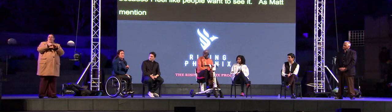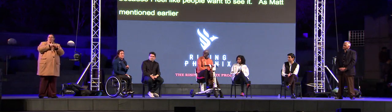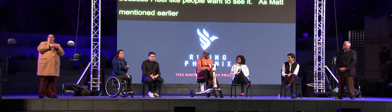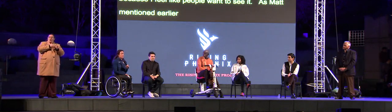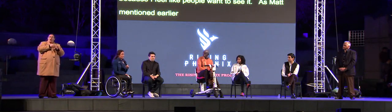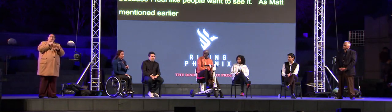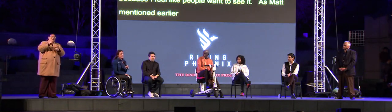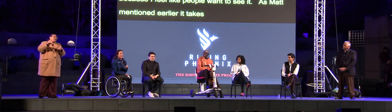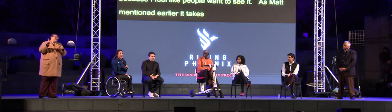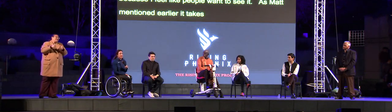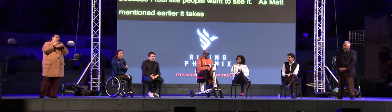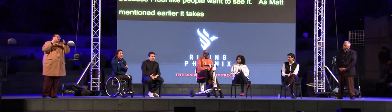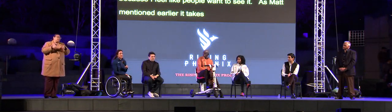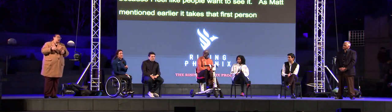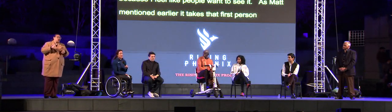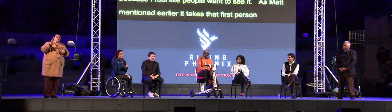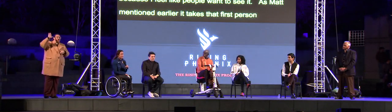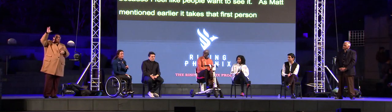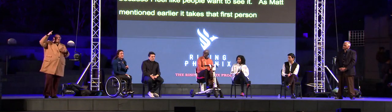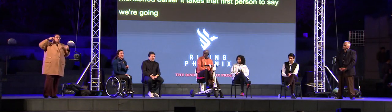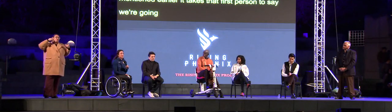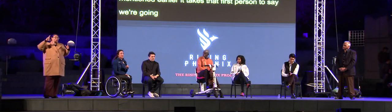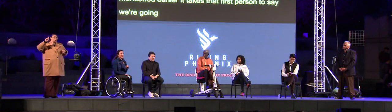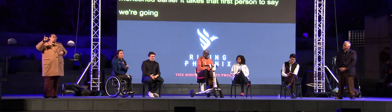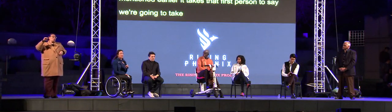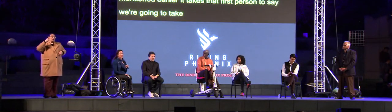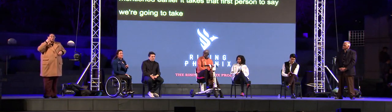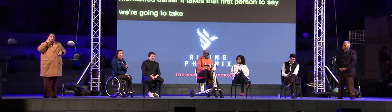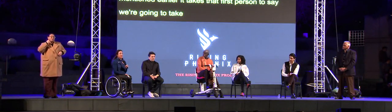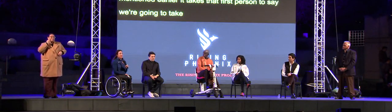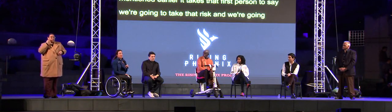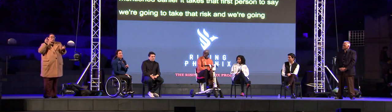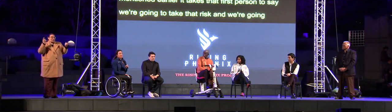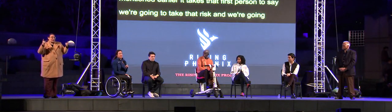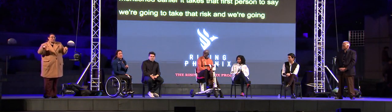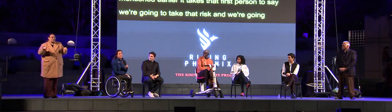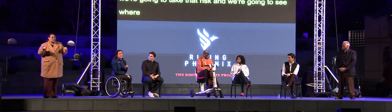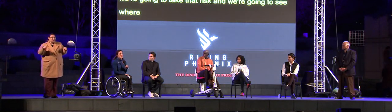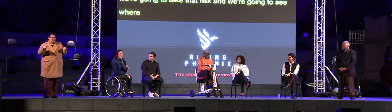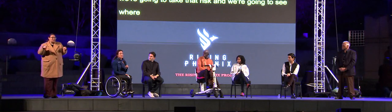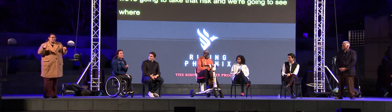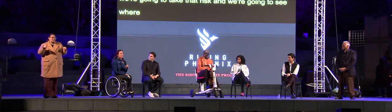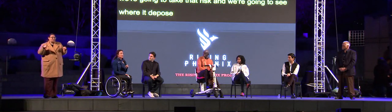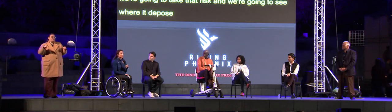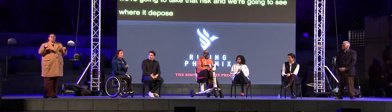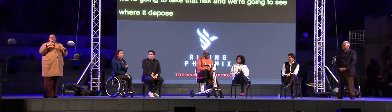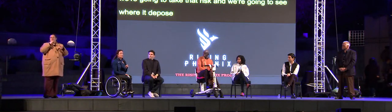to say, we're going to take that risk, and we're going to see where it goes. And like I mentioned earlier, there's